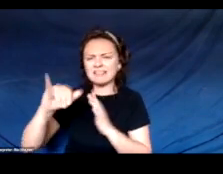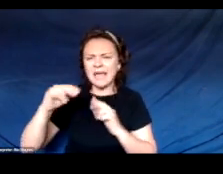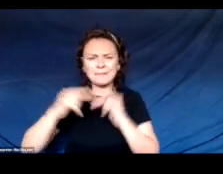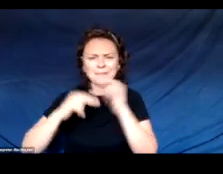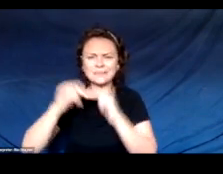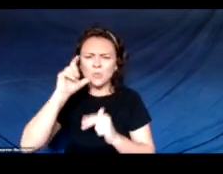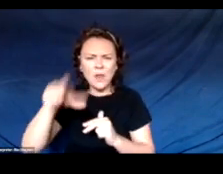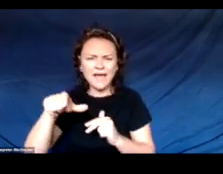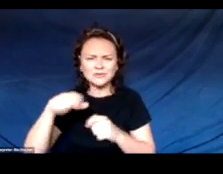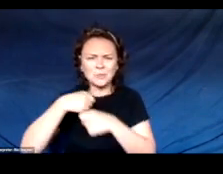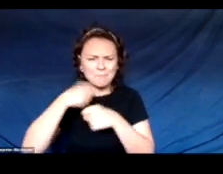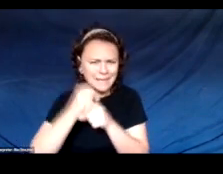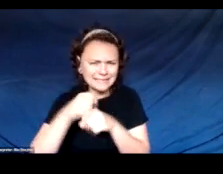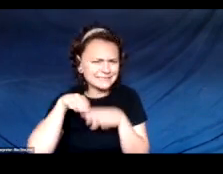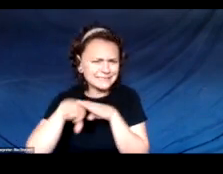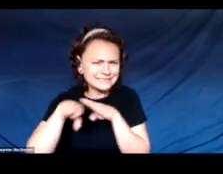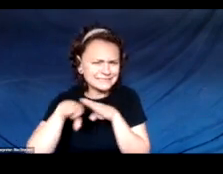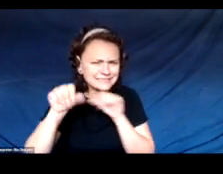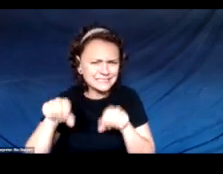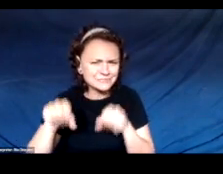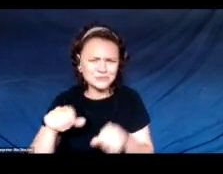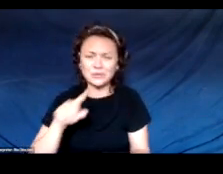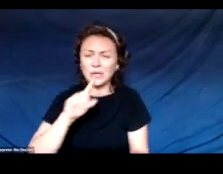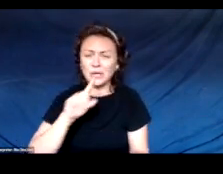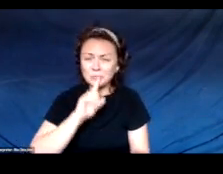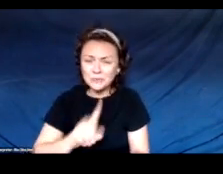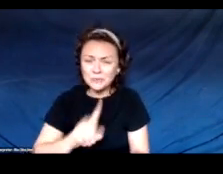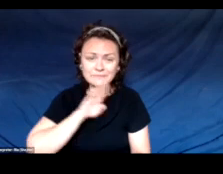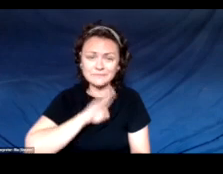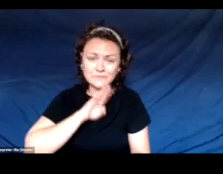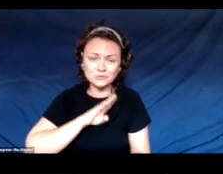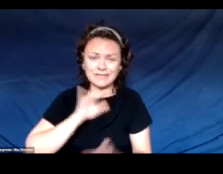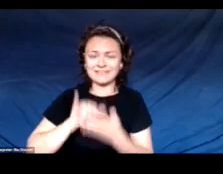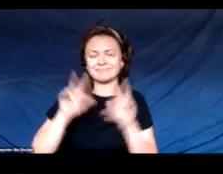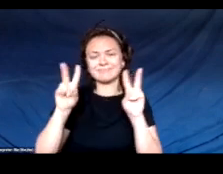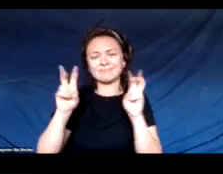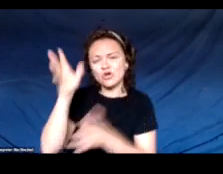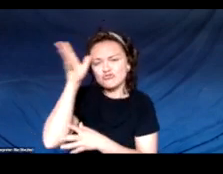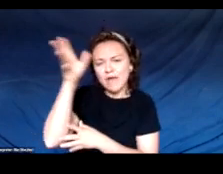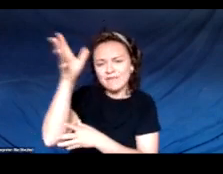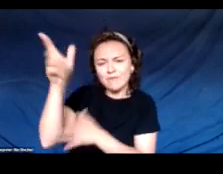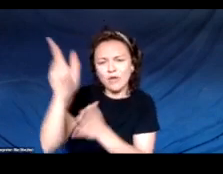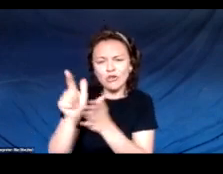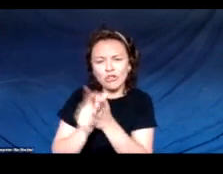Yeah. It's very frustrating. Yeah. I mean, I know disabled parents a